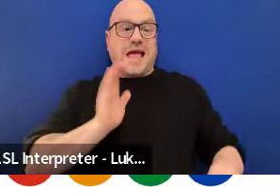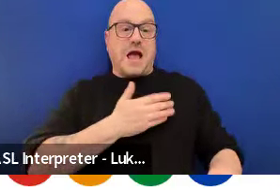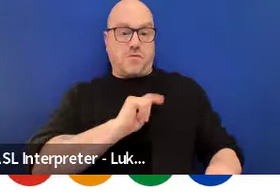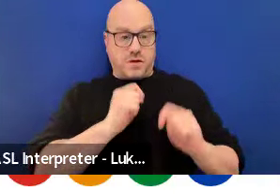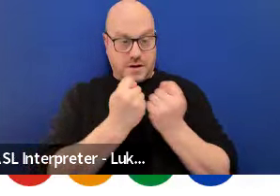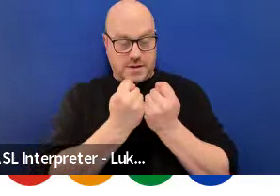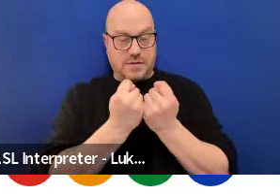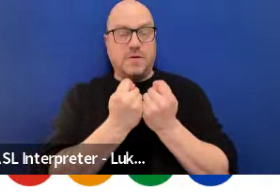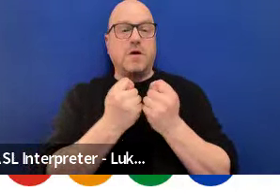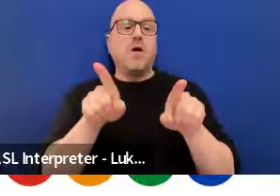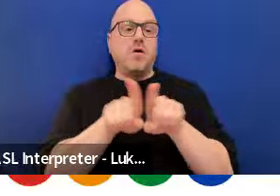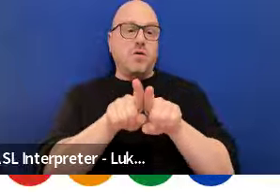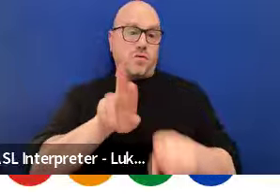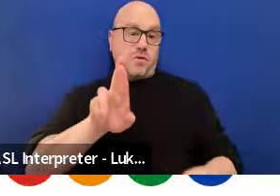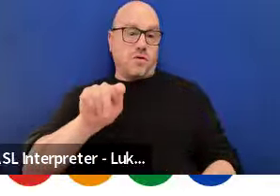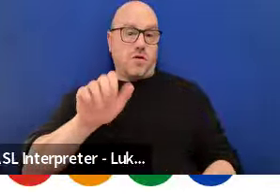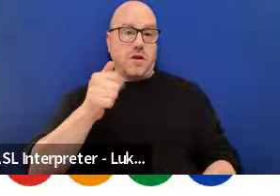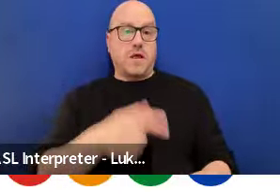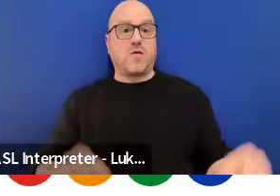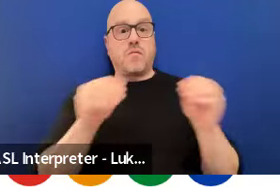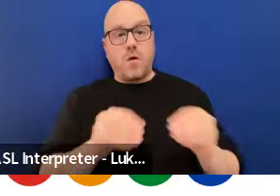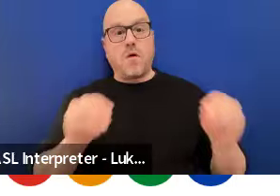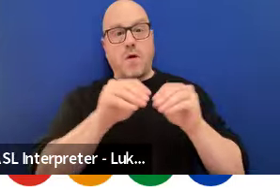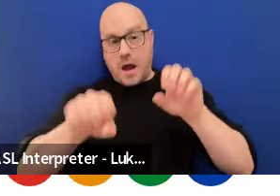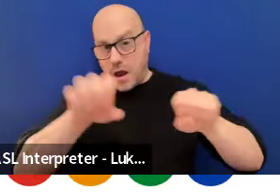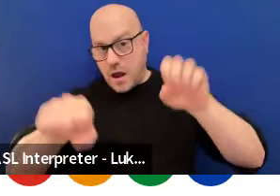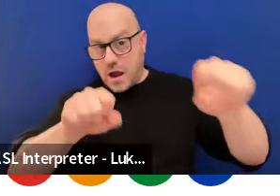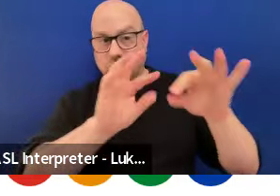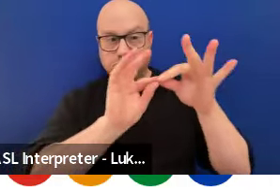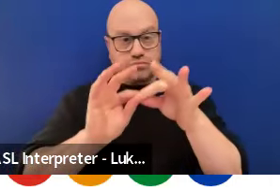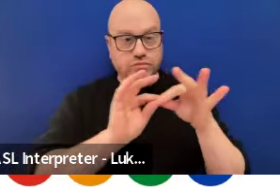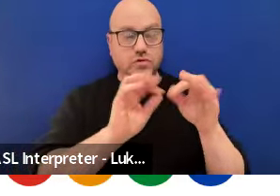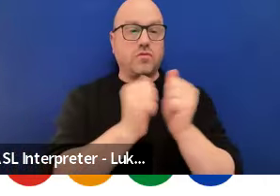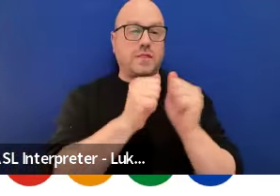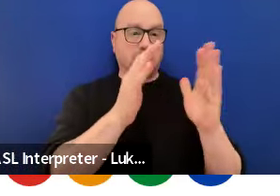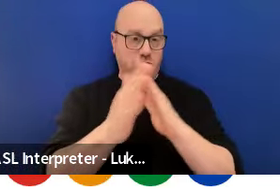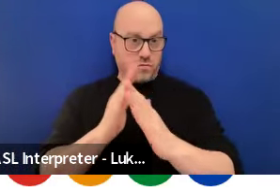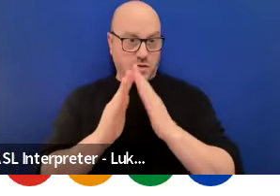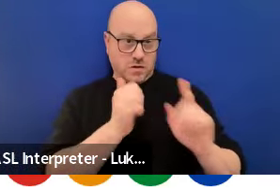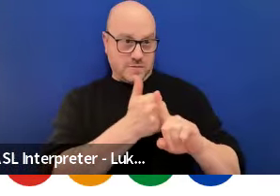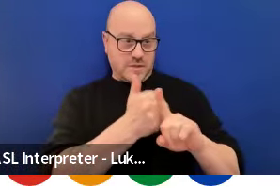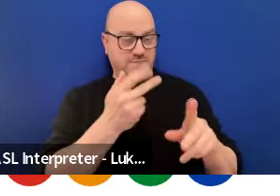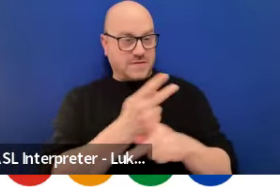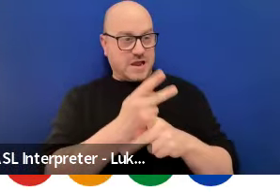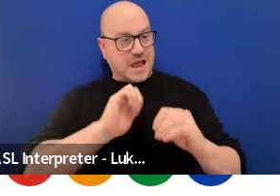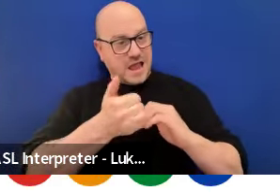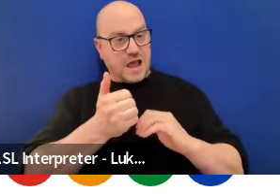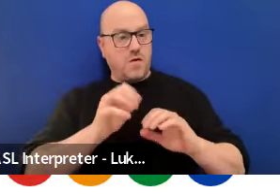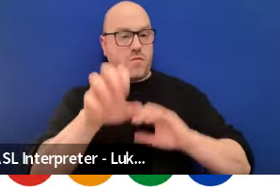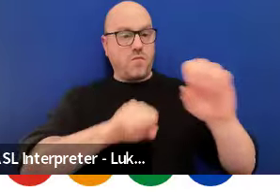WE ALSO THINK IT IS A GREAT CHANCE AS RTAG IS SCALING UP ITS TEAM AND AS RTAG IS DOING MORE AND